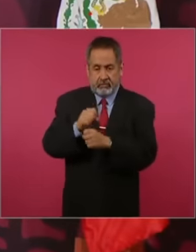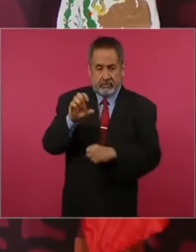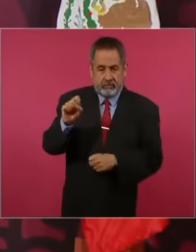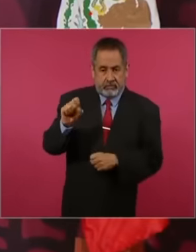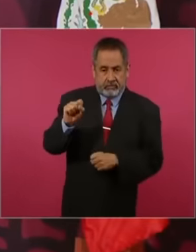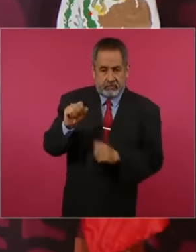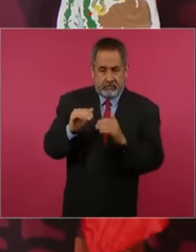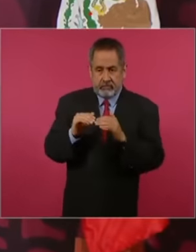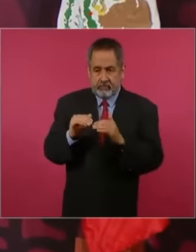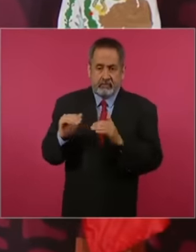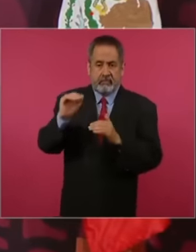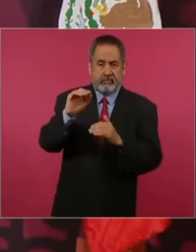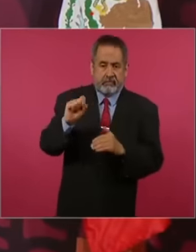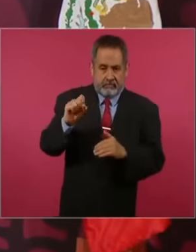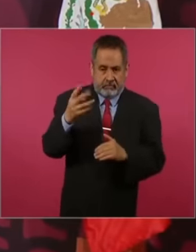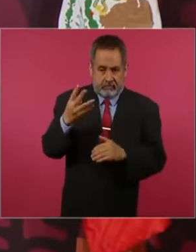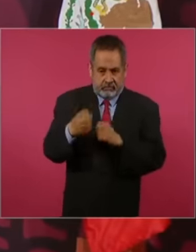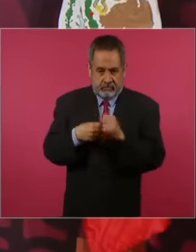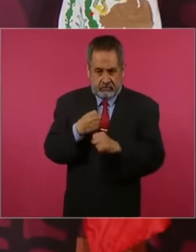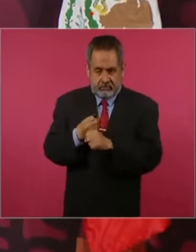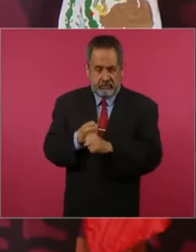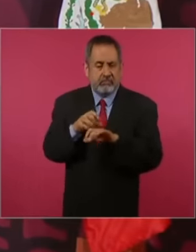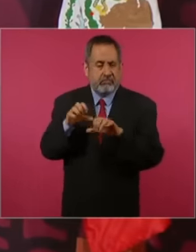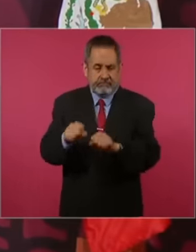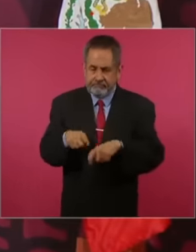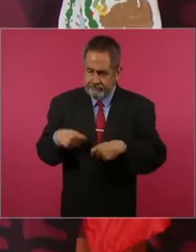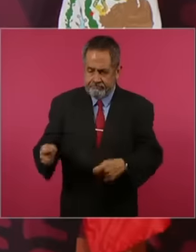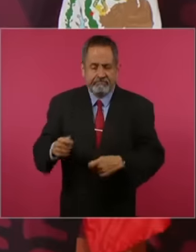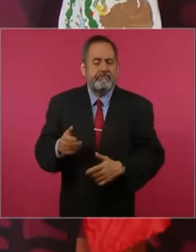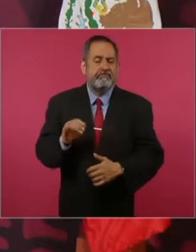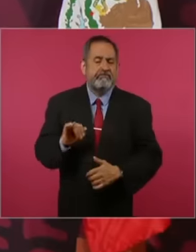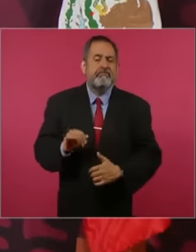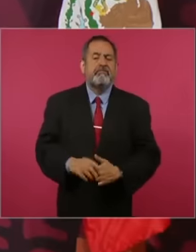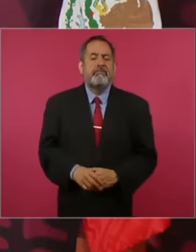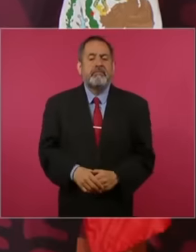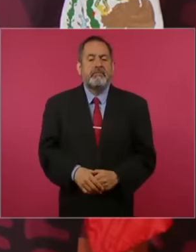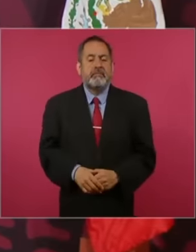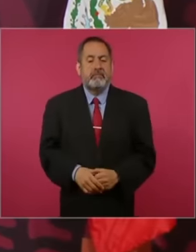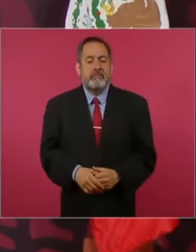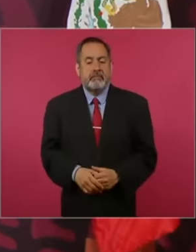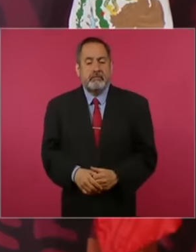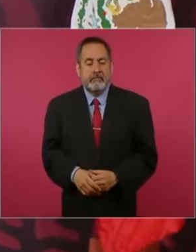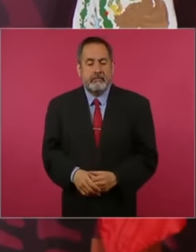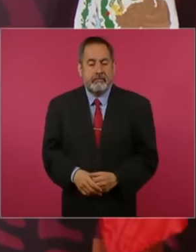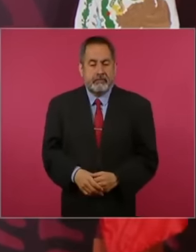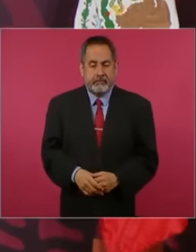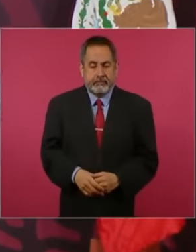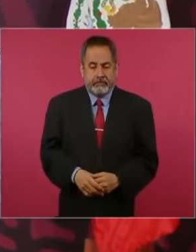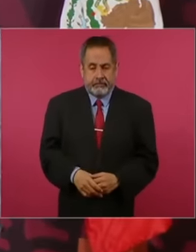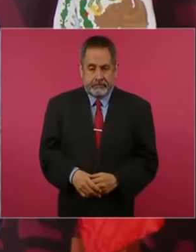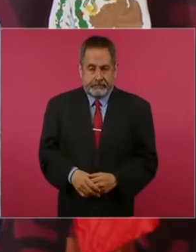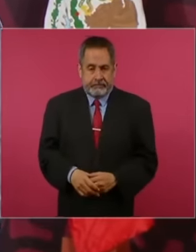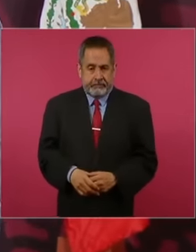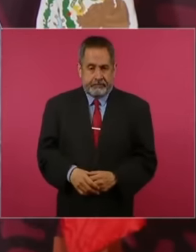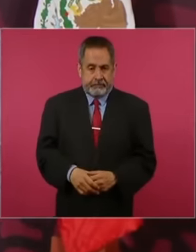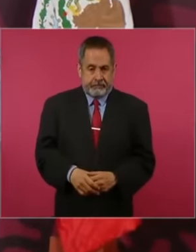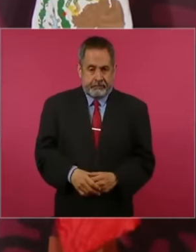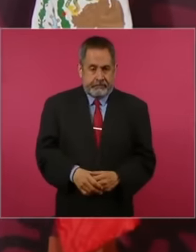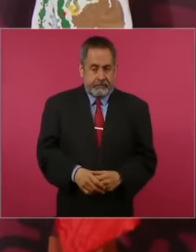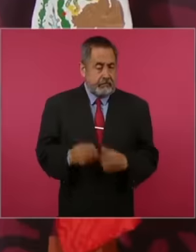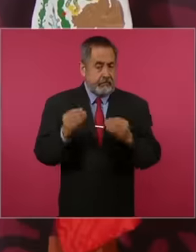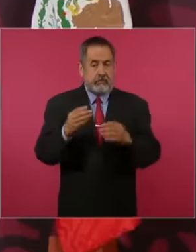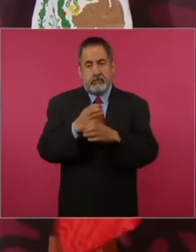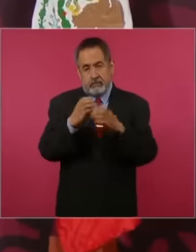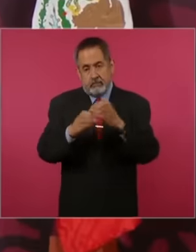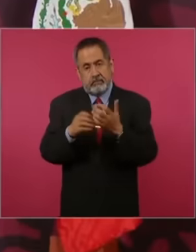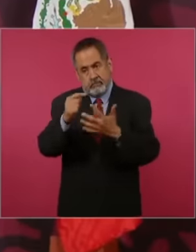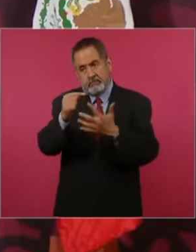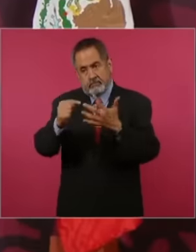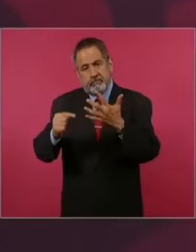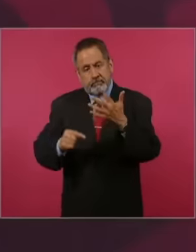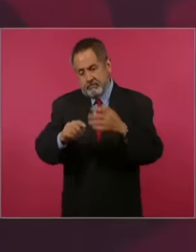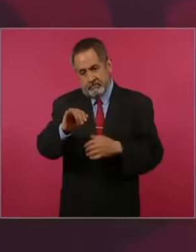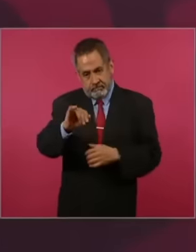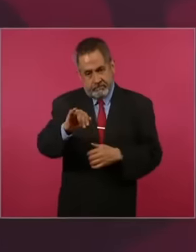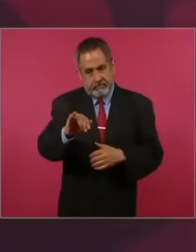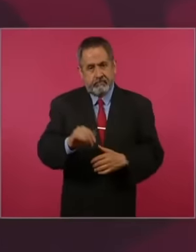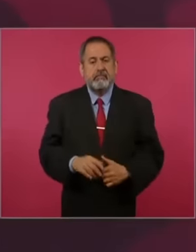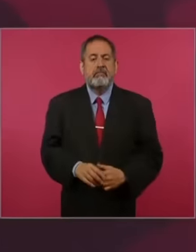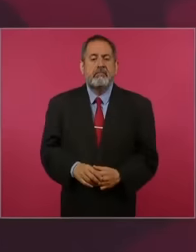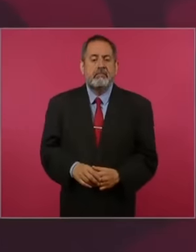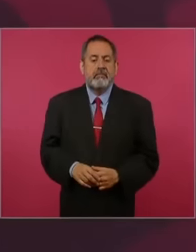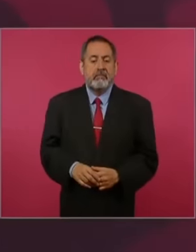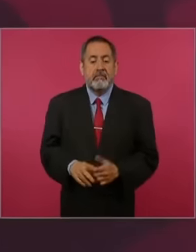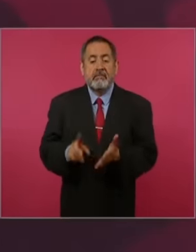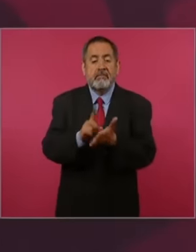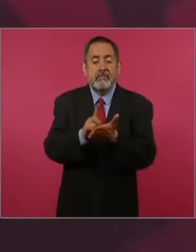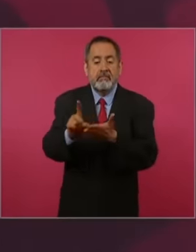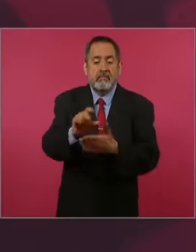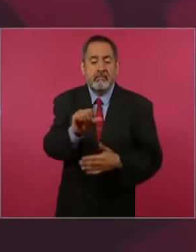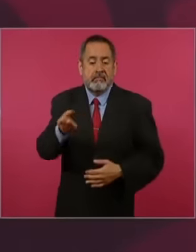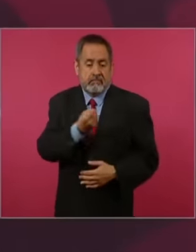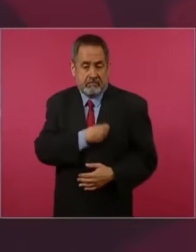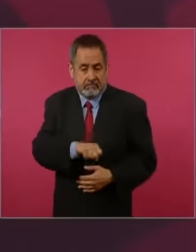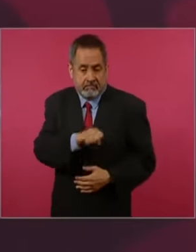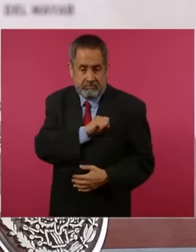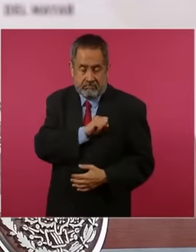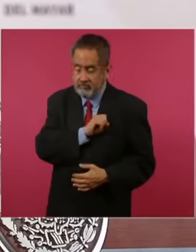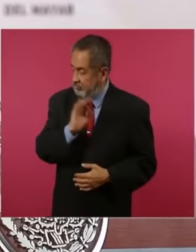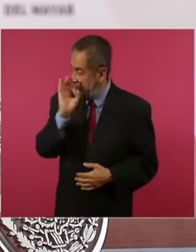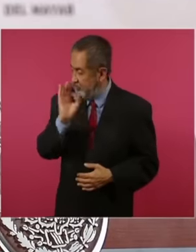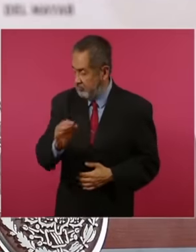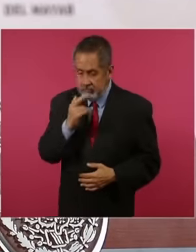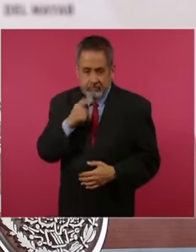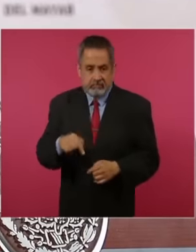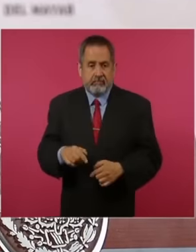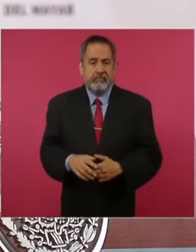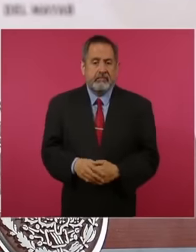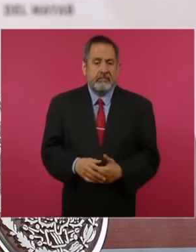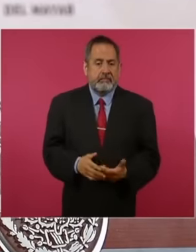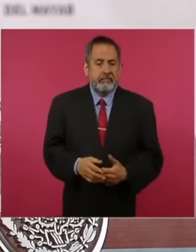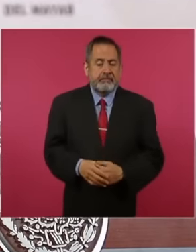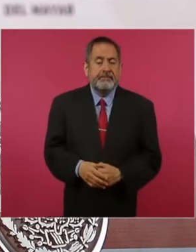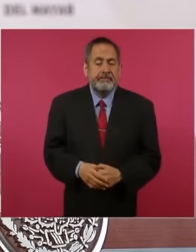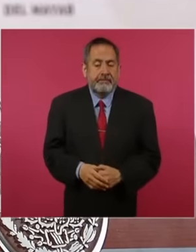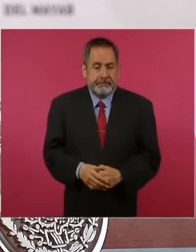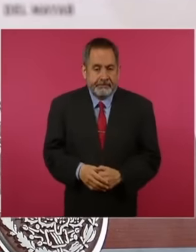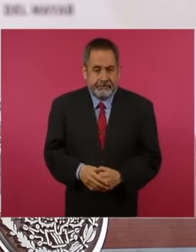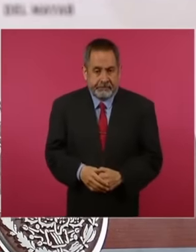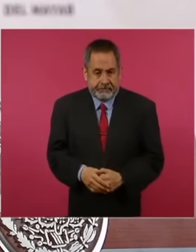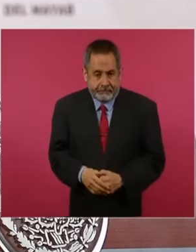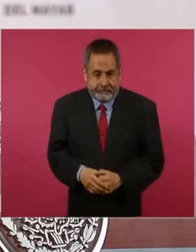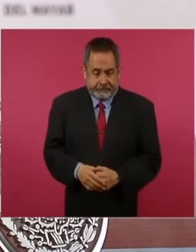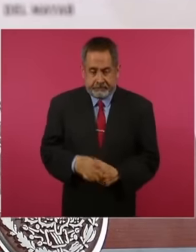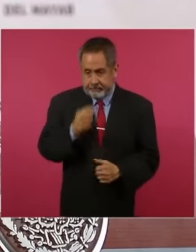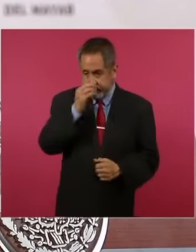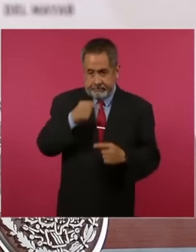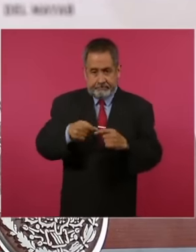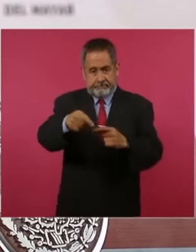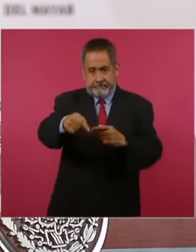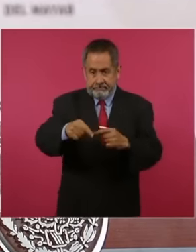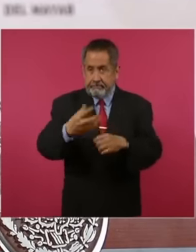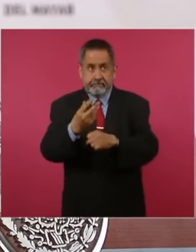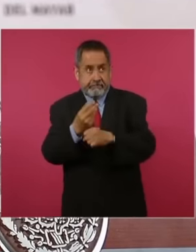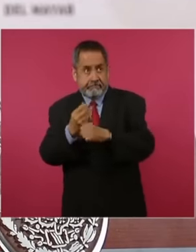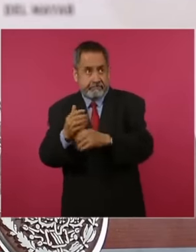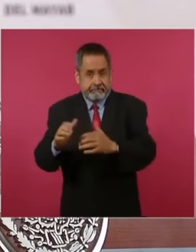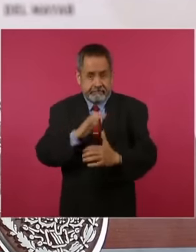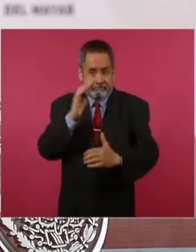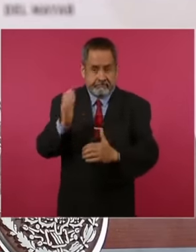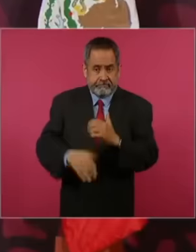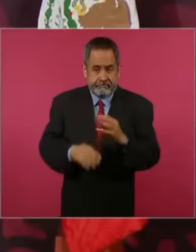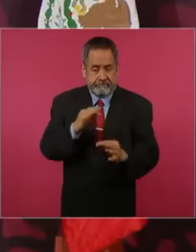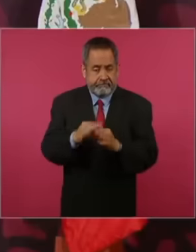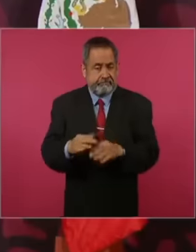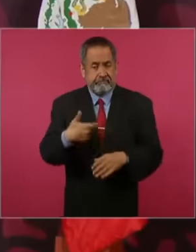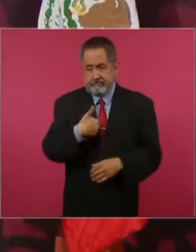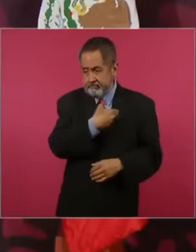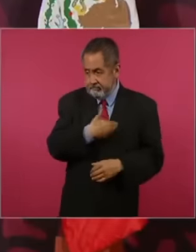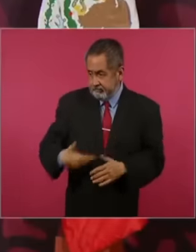64 eh And many other things the right to health for example we are going to finish and we are going to leave it